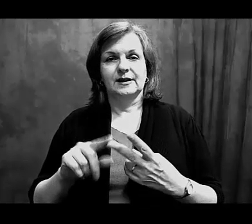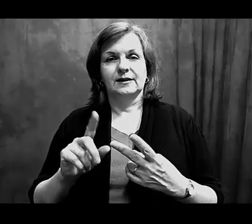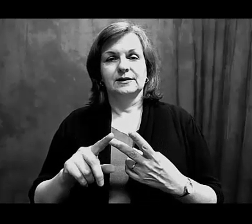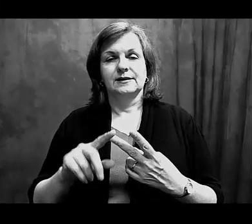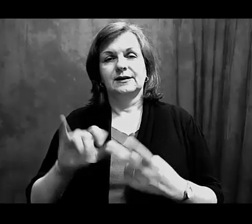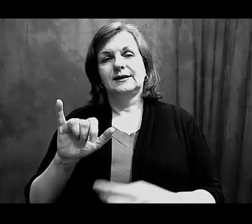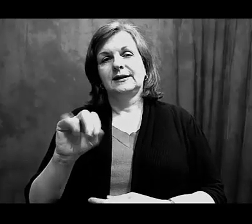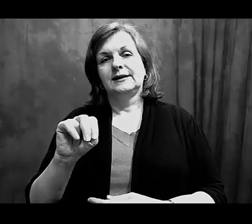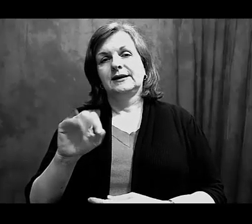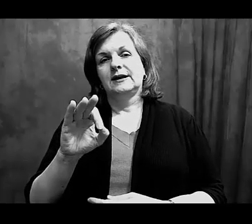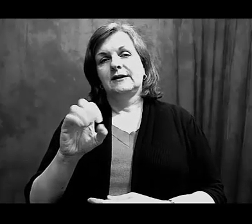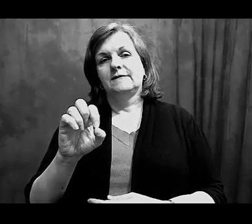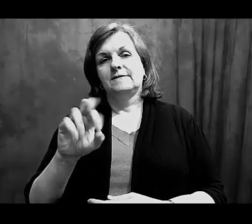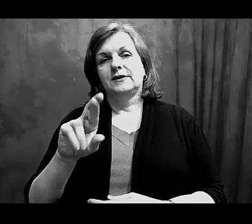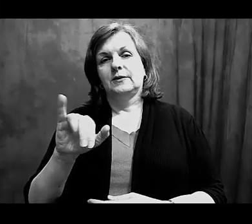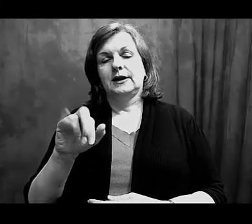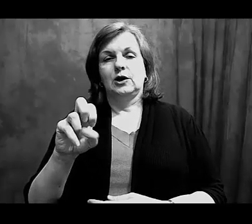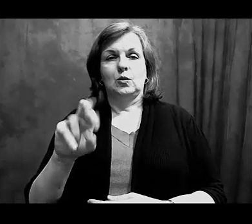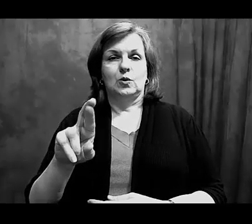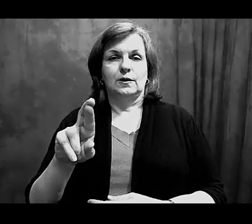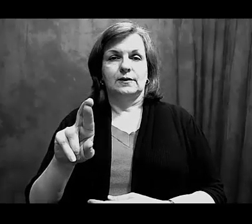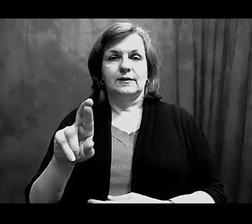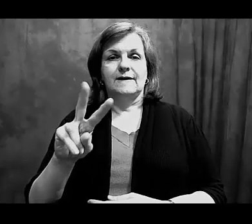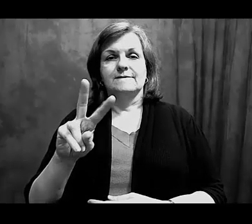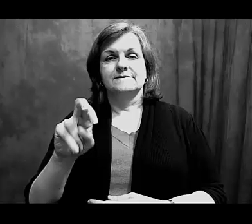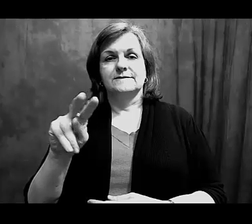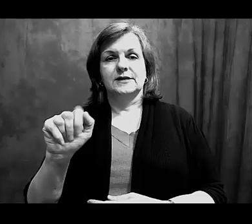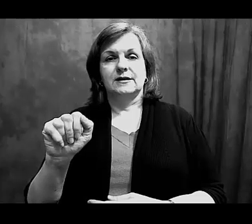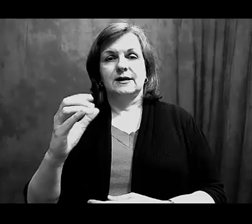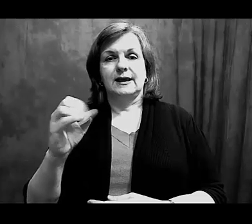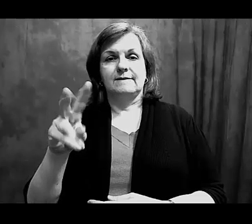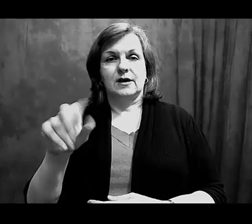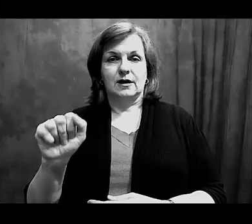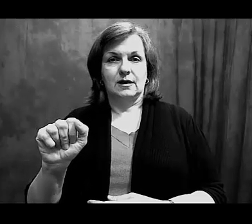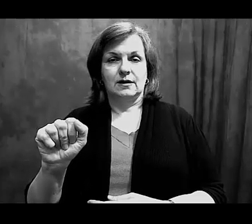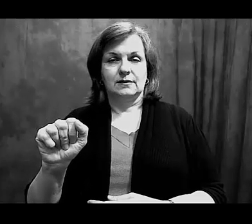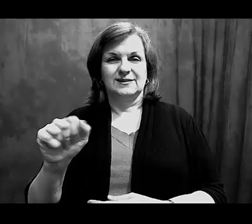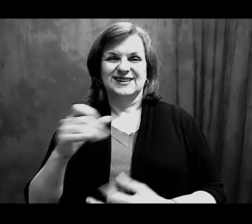the right atrium